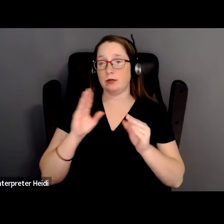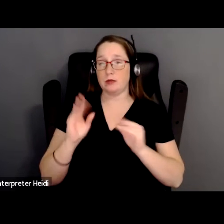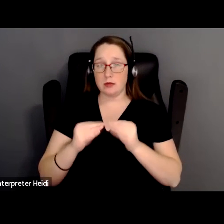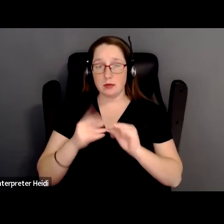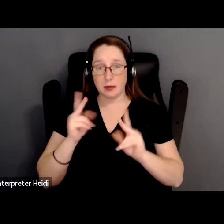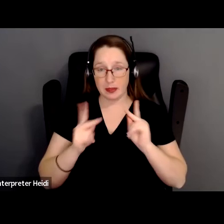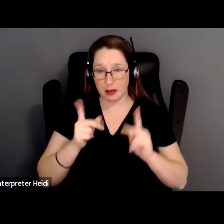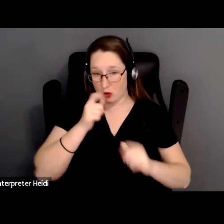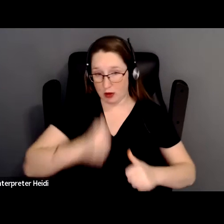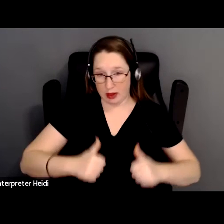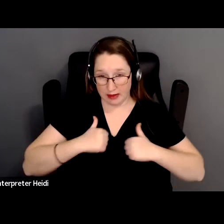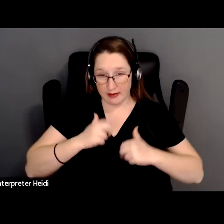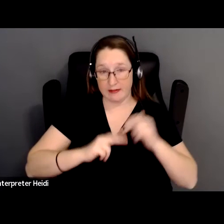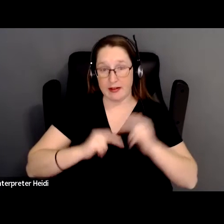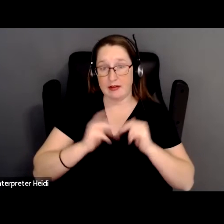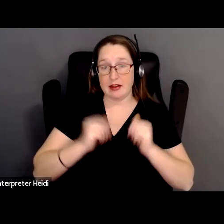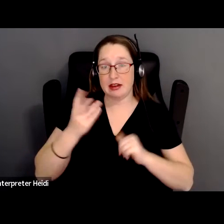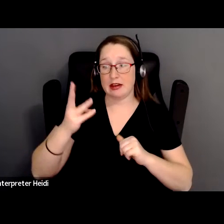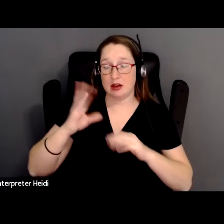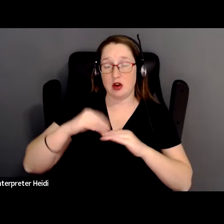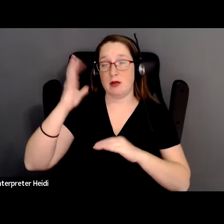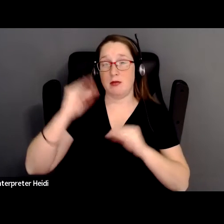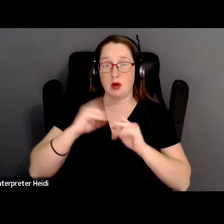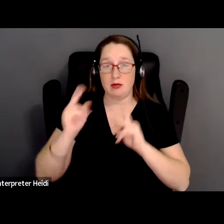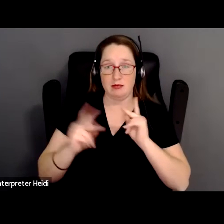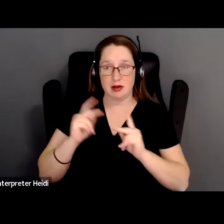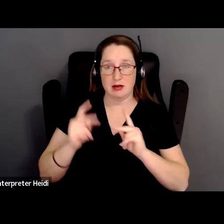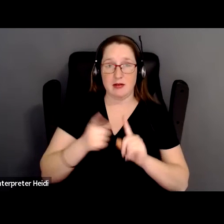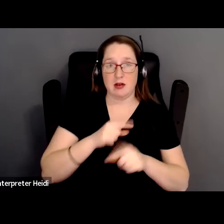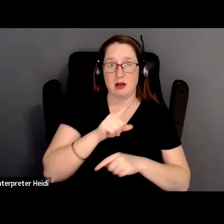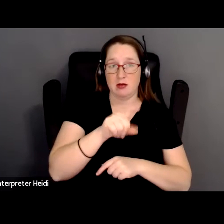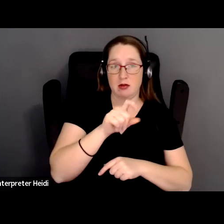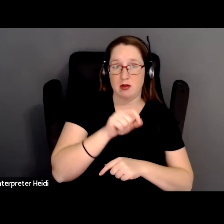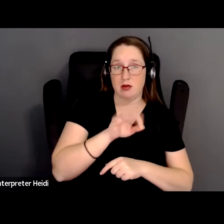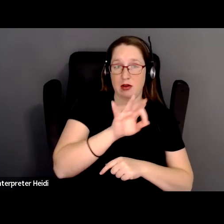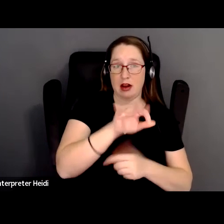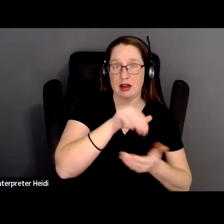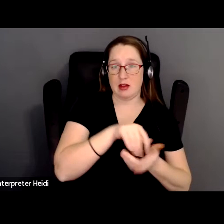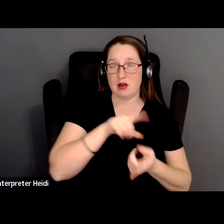in facilities of 16 or more people declined from a 109,000 to 60,000.